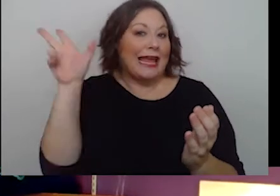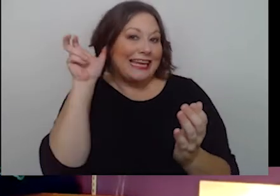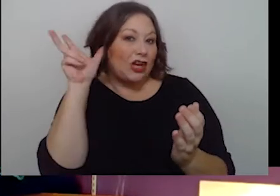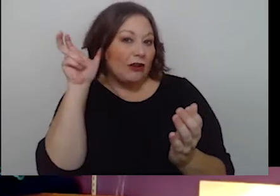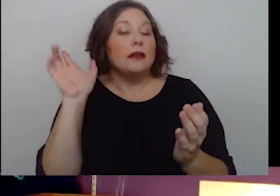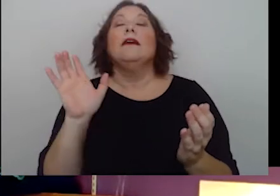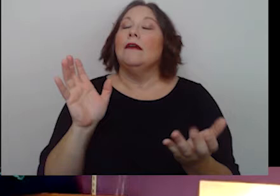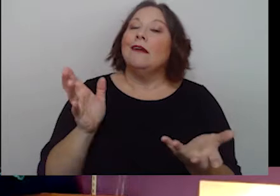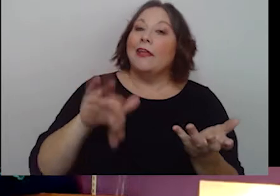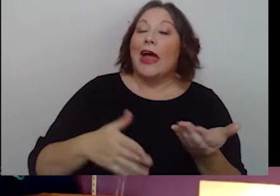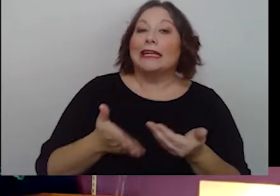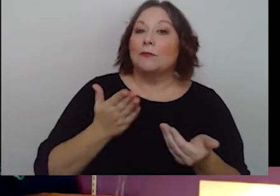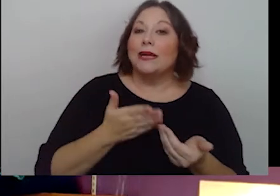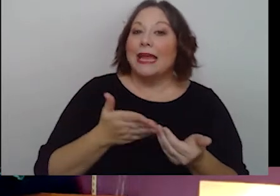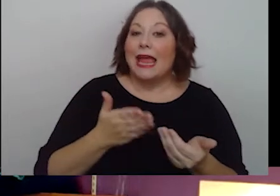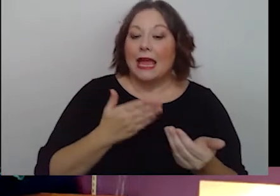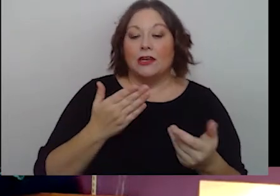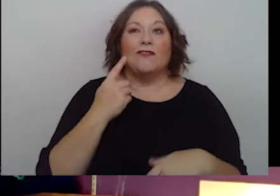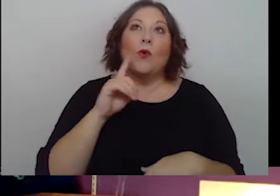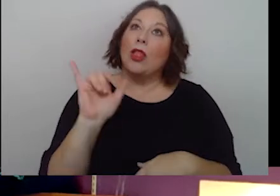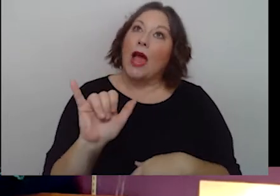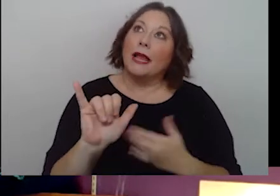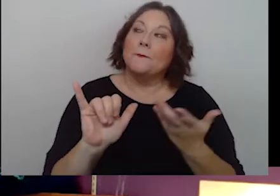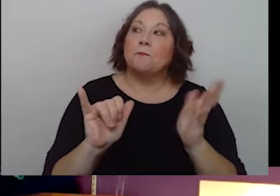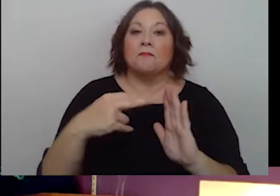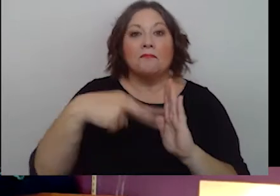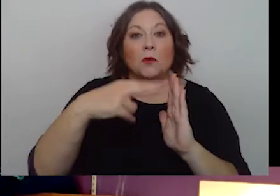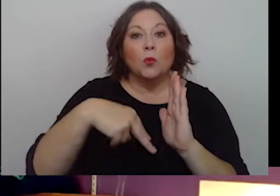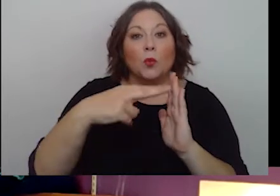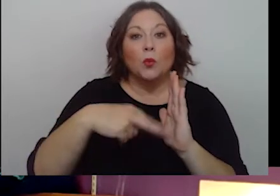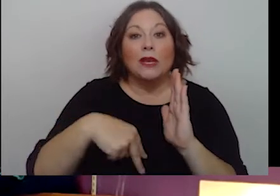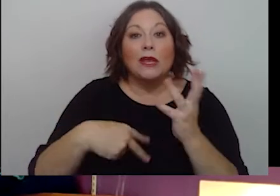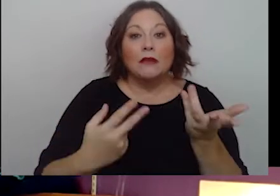And that's pretty handy for like meetings . . . I use it even